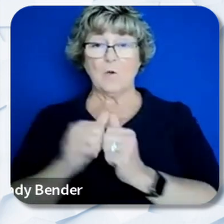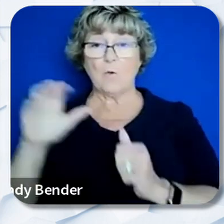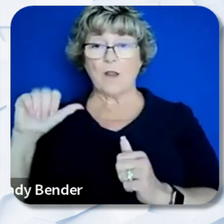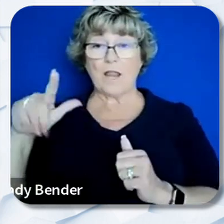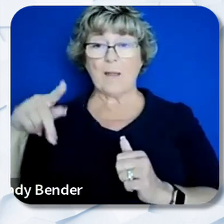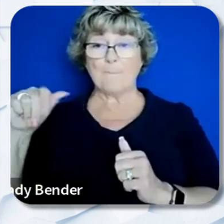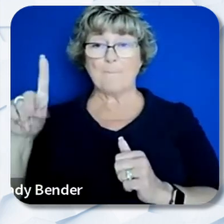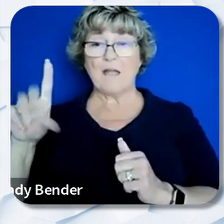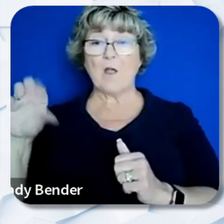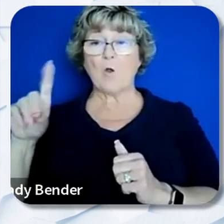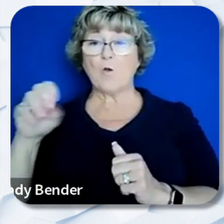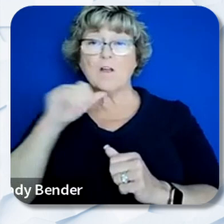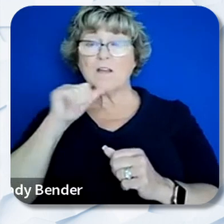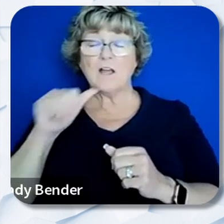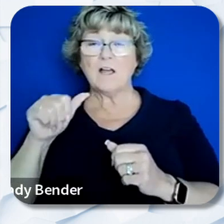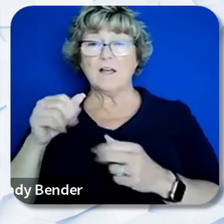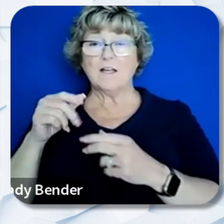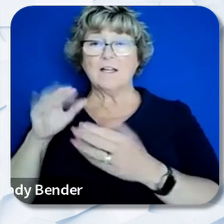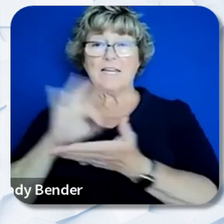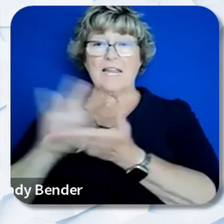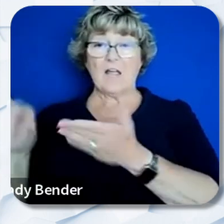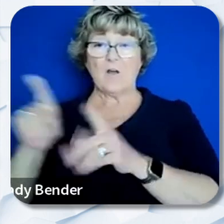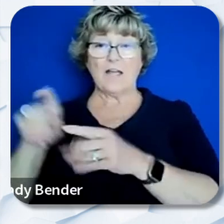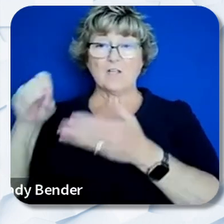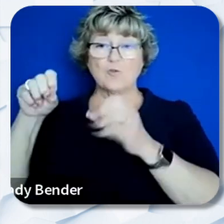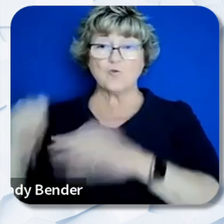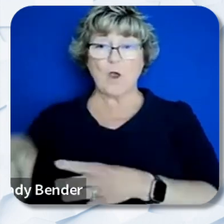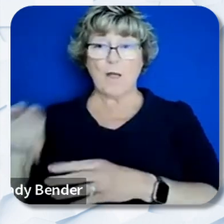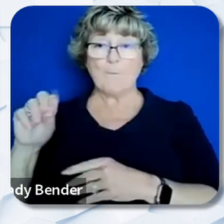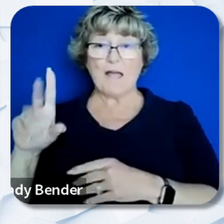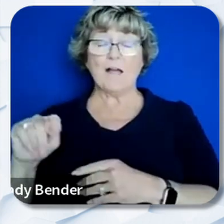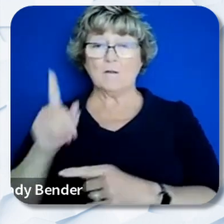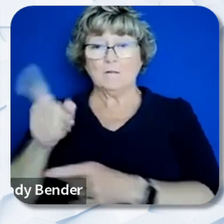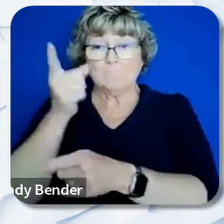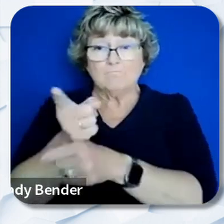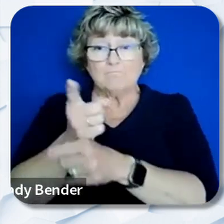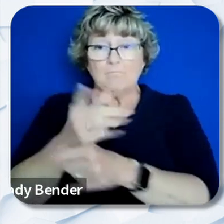does not count as a dropout, right? Right? Correct. So my gut instinct and boss, you